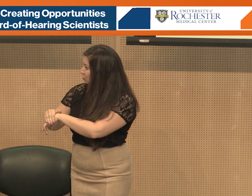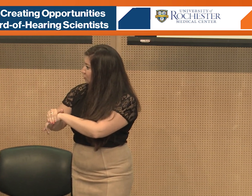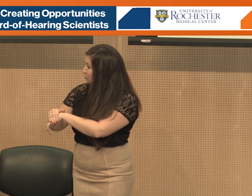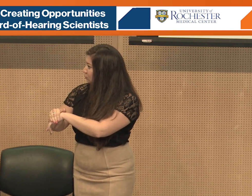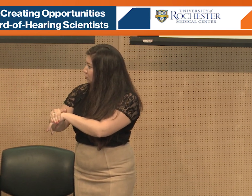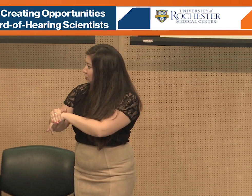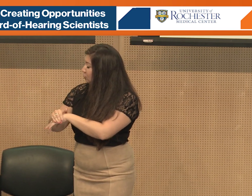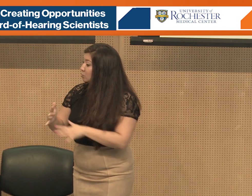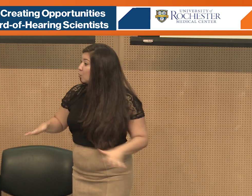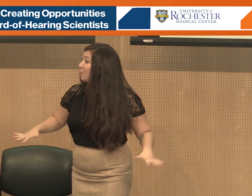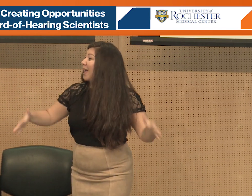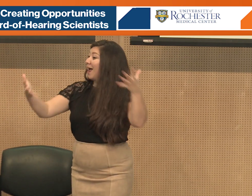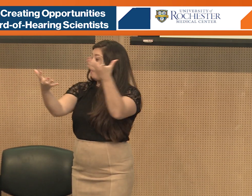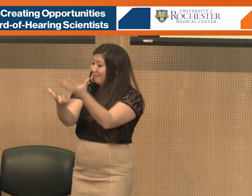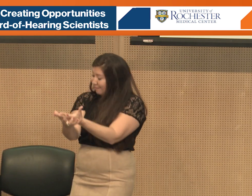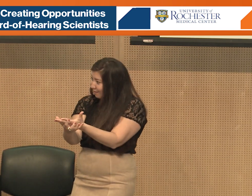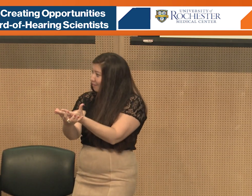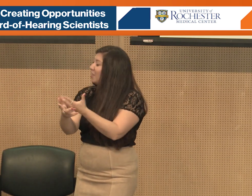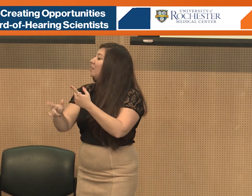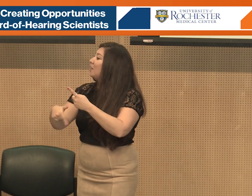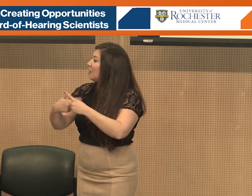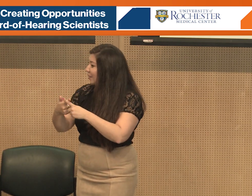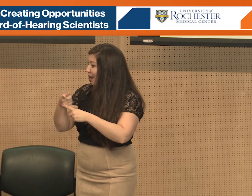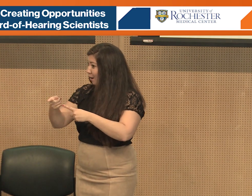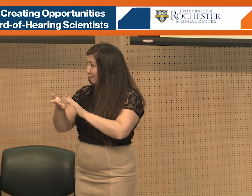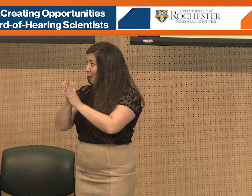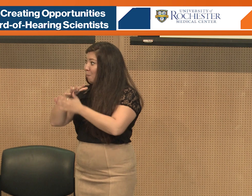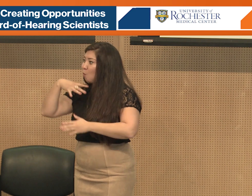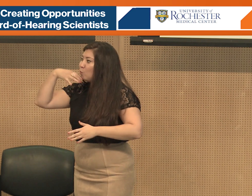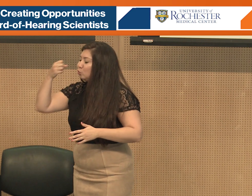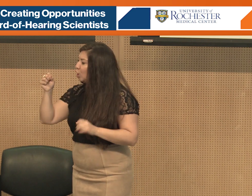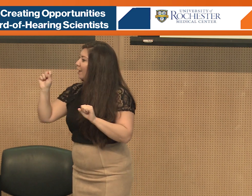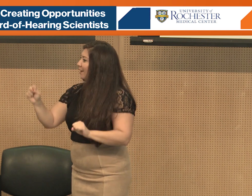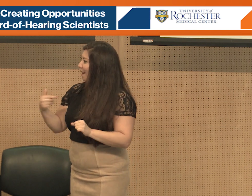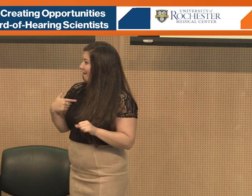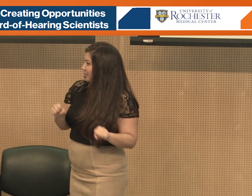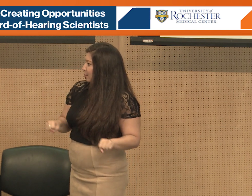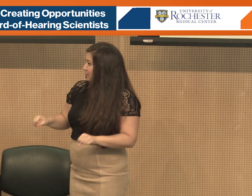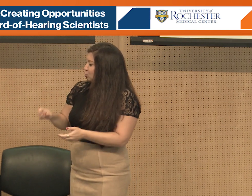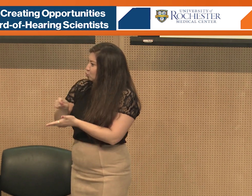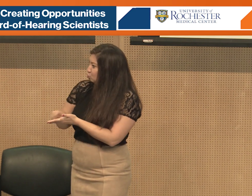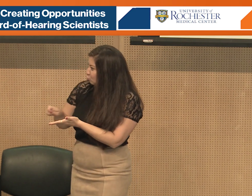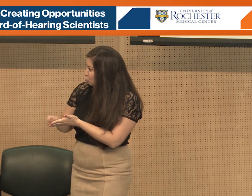or you can start with the vocabulary on the screen, describe how it works in ASL,